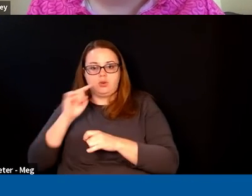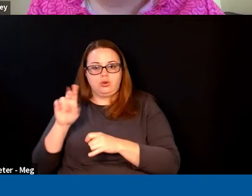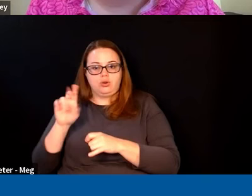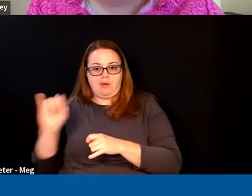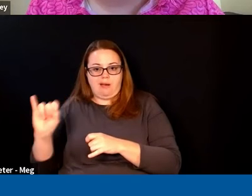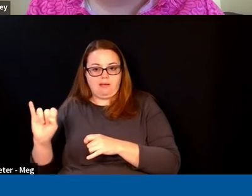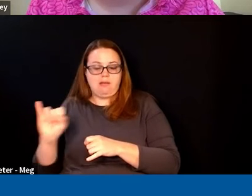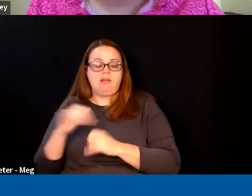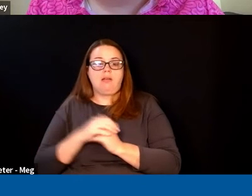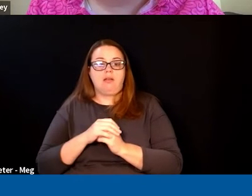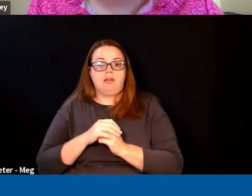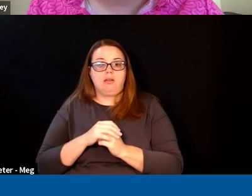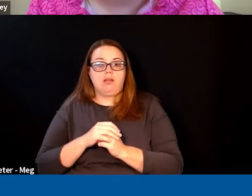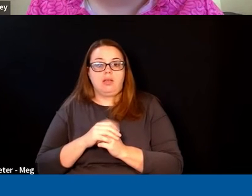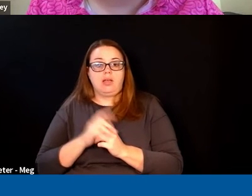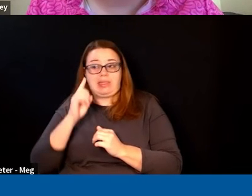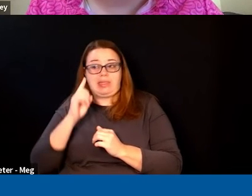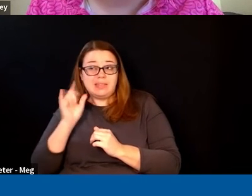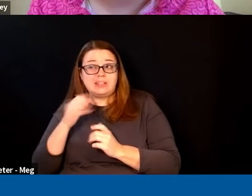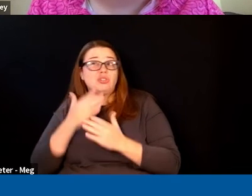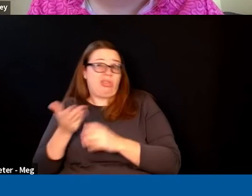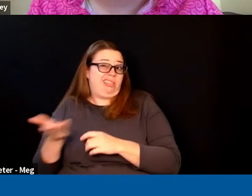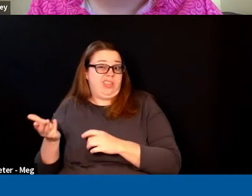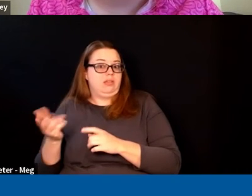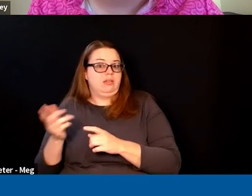Candidly, I think that's a good thing. You know, I think high contrast mode